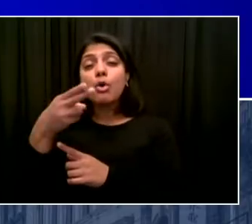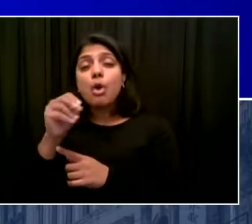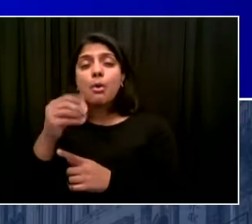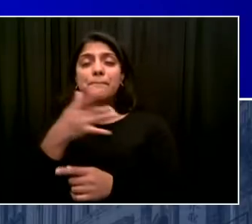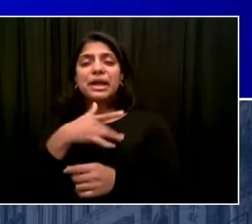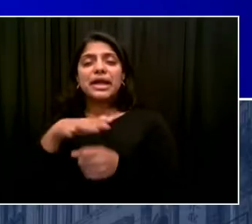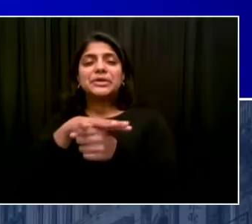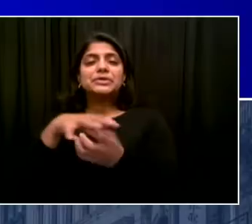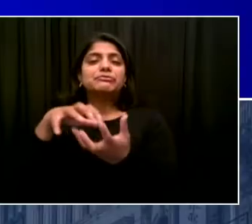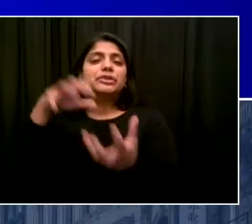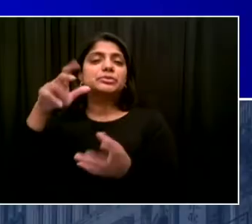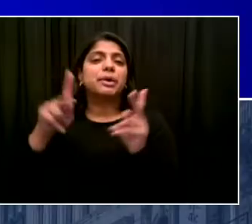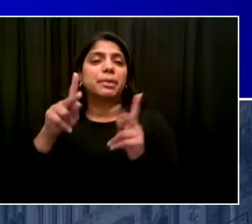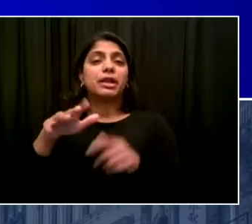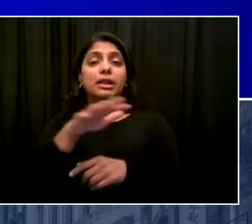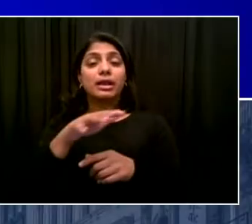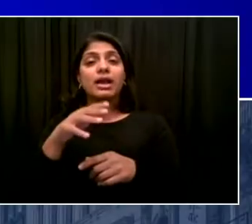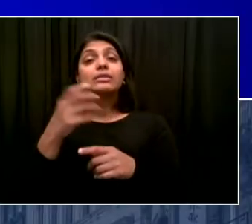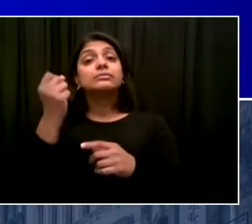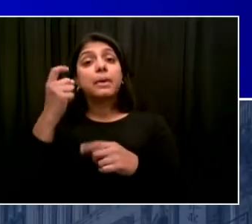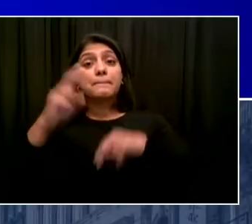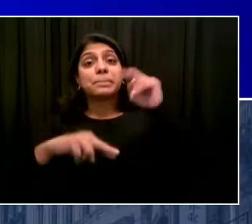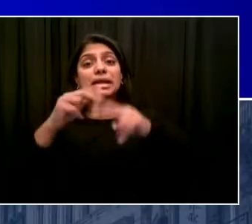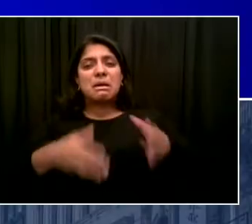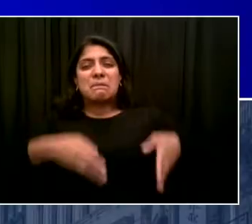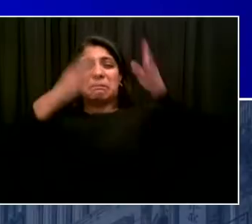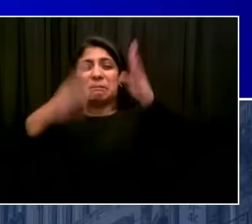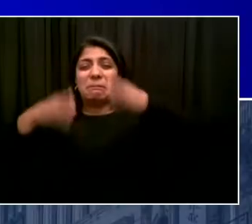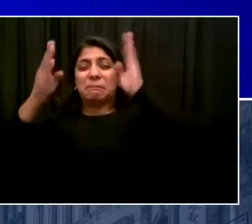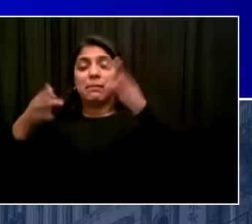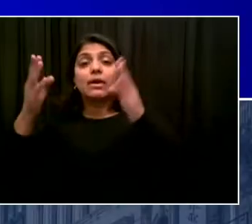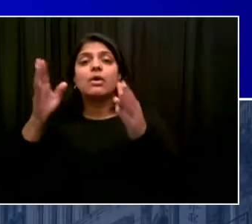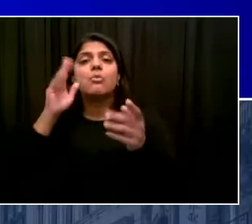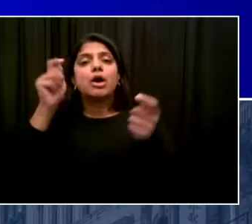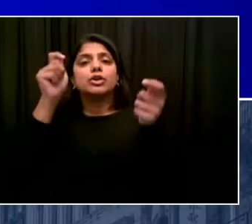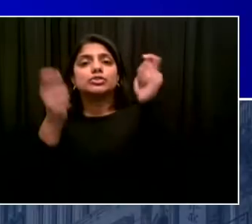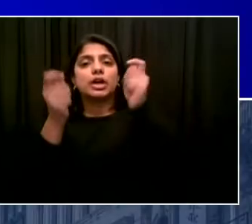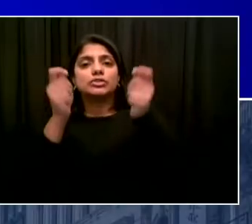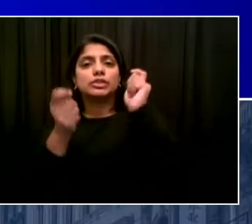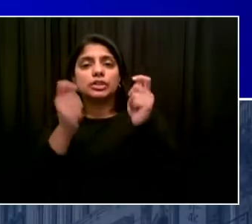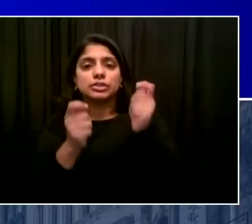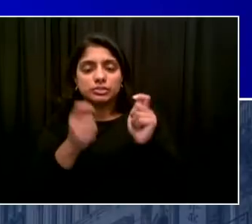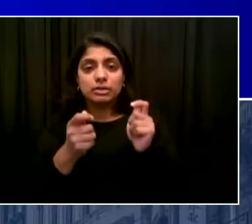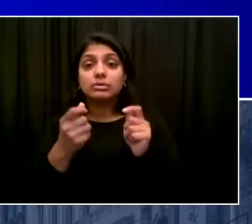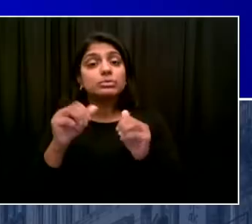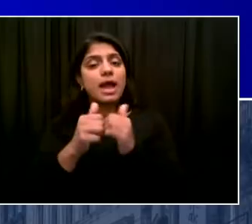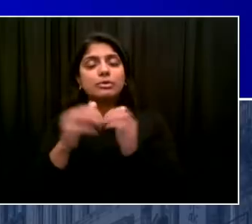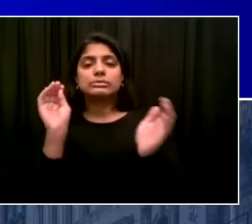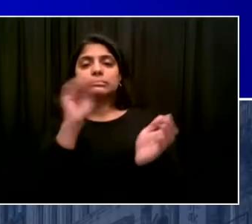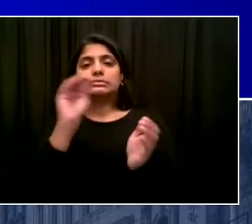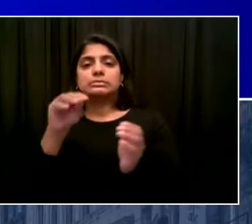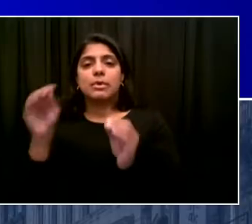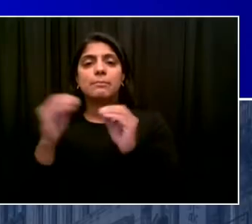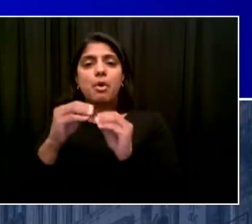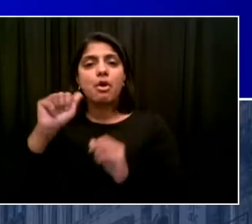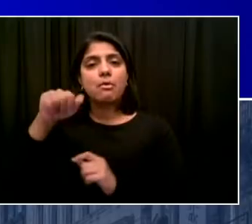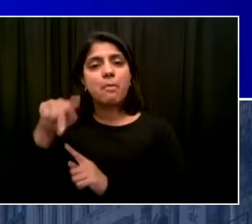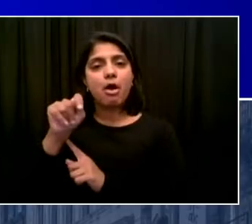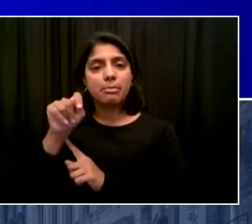INCLUDING THE MOST PRIVILEGED COMMUNITIES. KEEP THIS A CITY FOR ALL OF US.